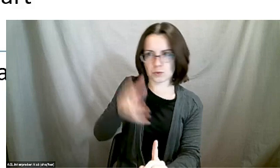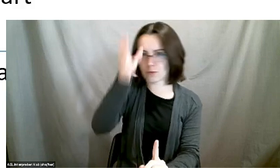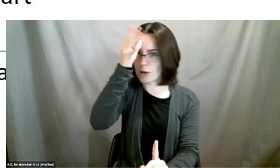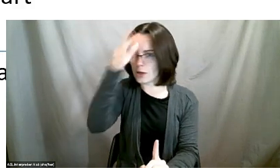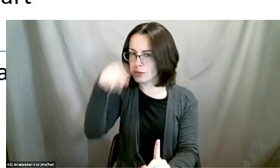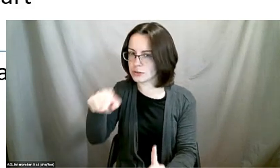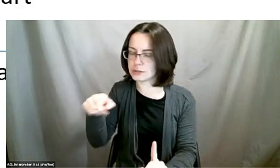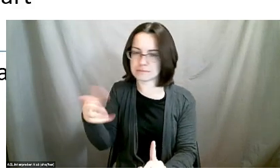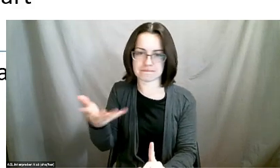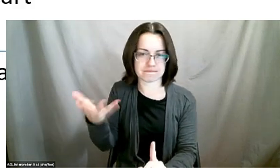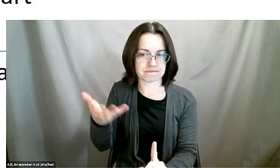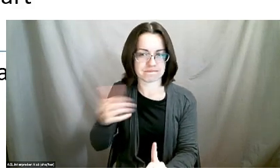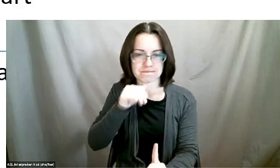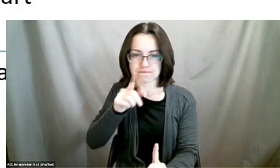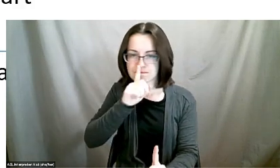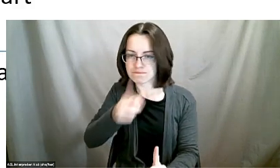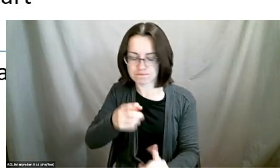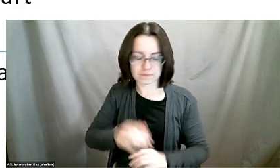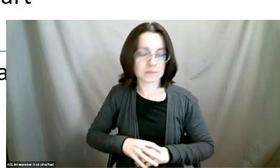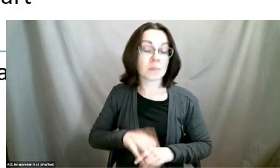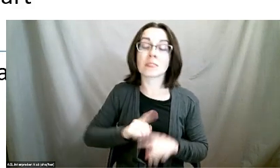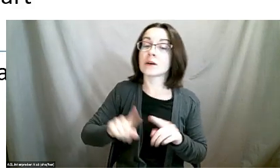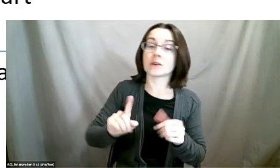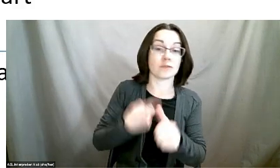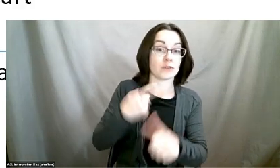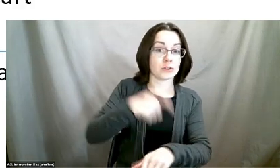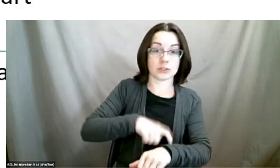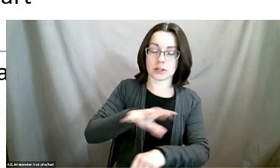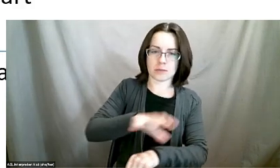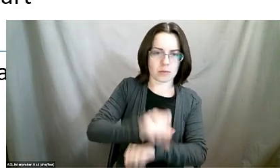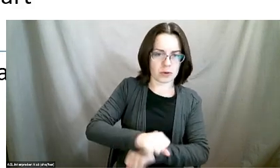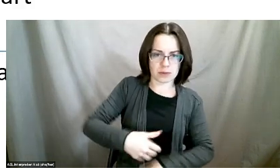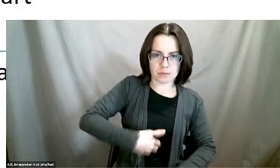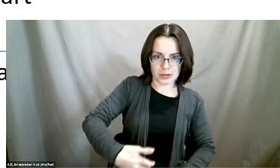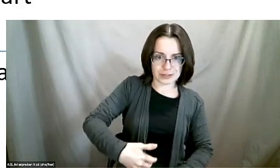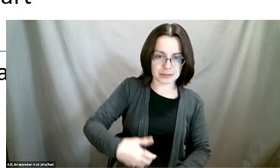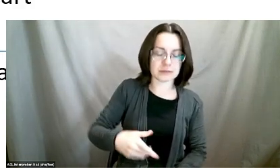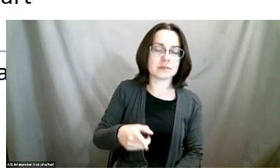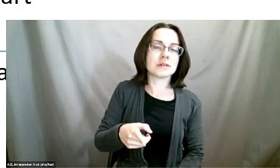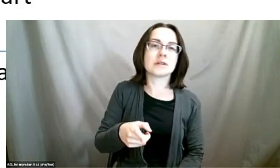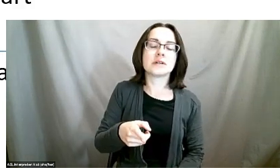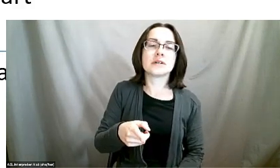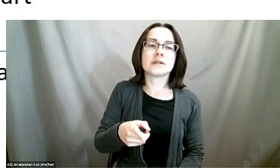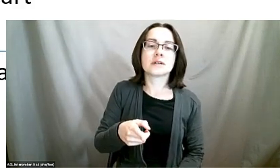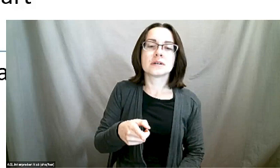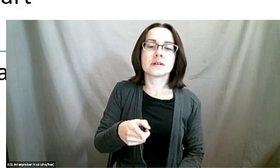but when she came for her first prenatal visit, which we did a dating ultrasound.